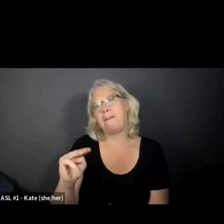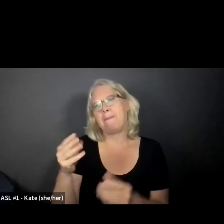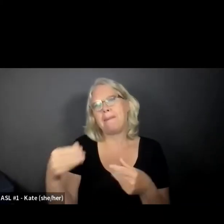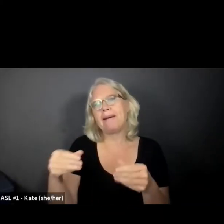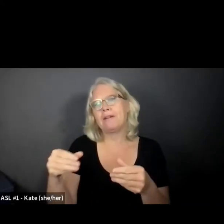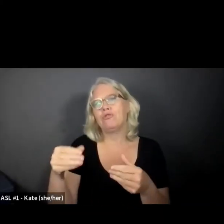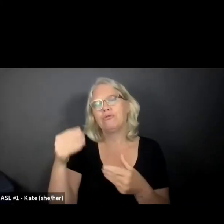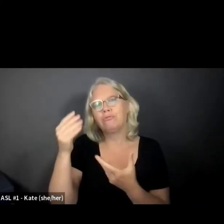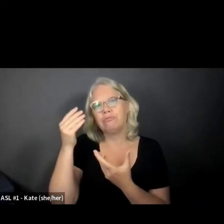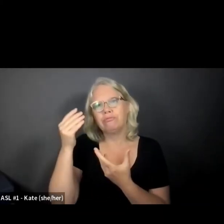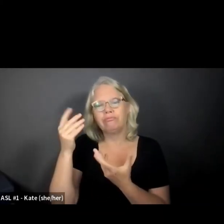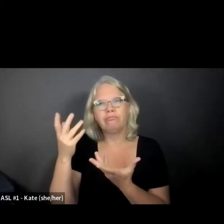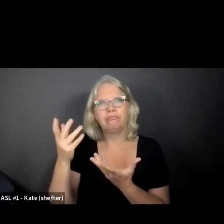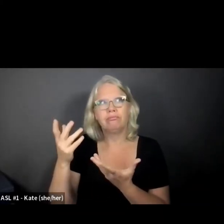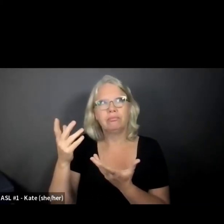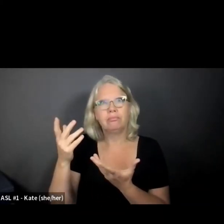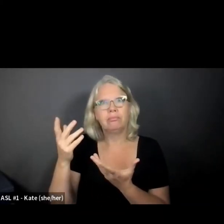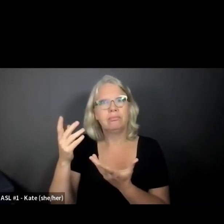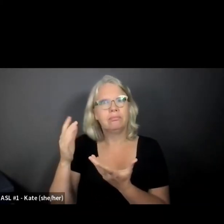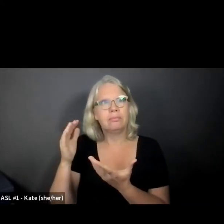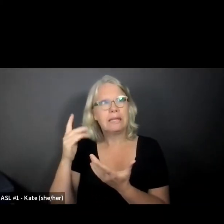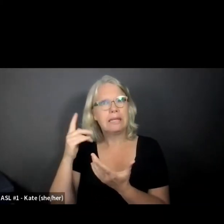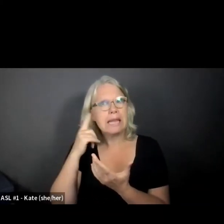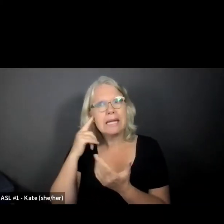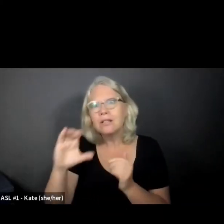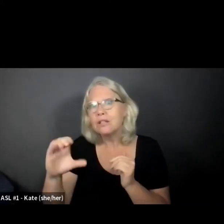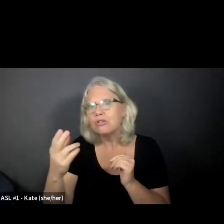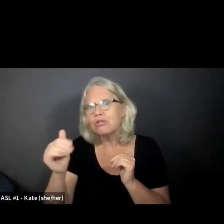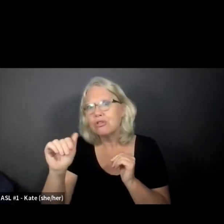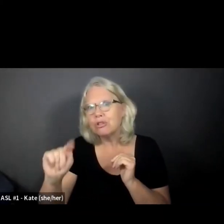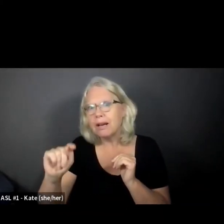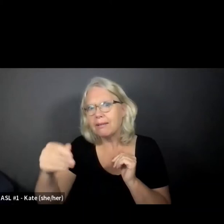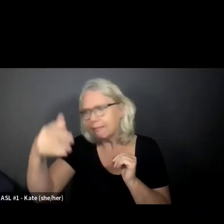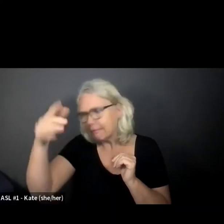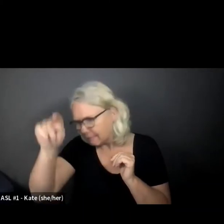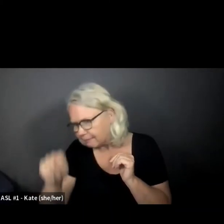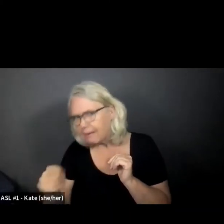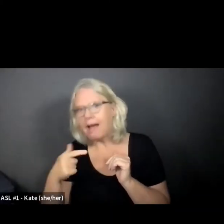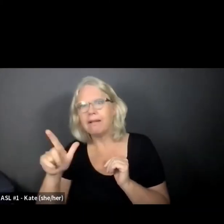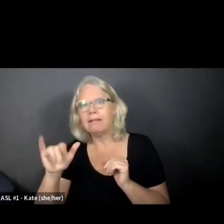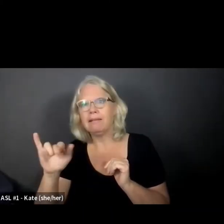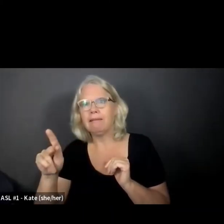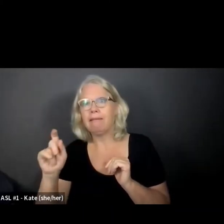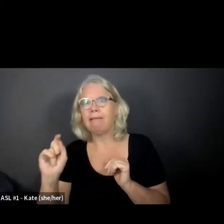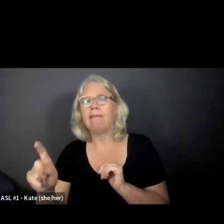I BELIEVE THERE MAY BE A LINK IN THE CHAT.